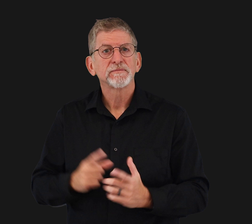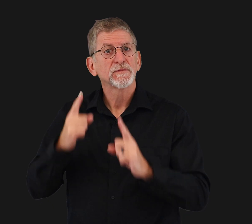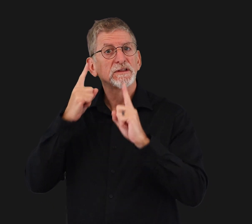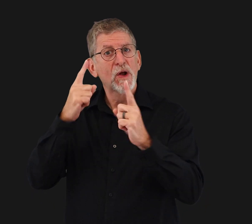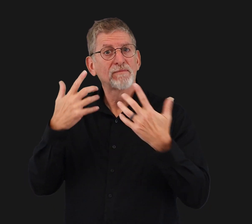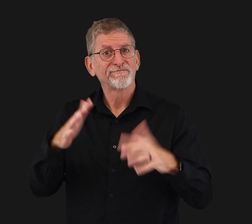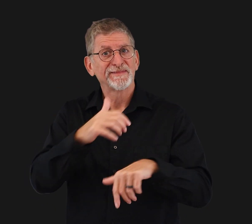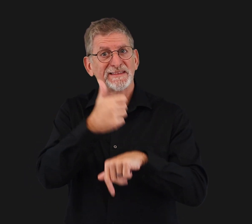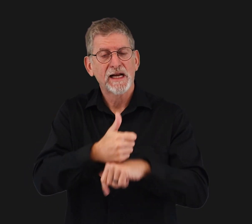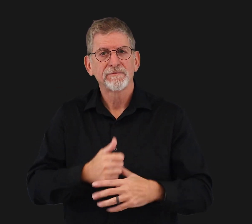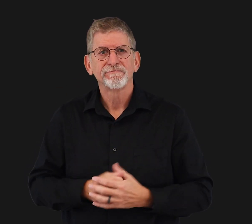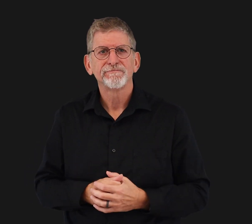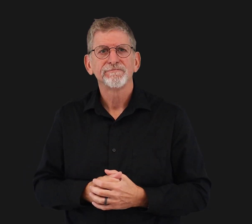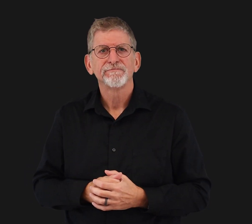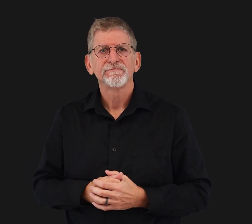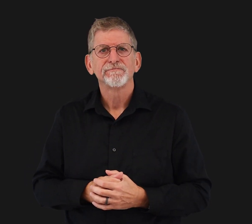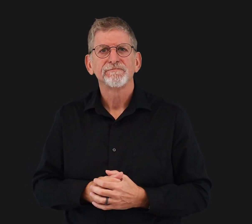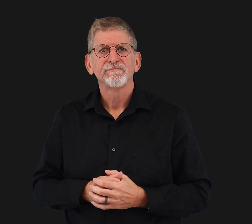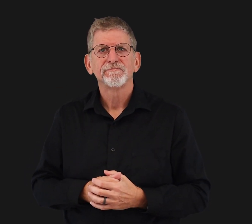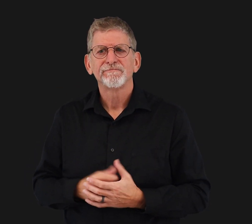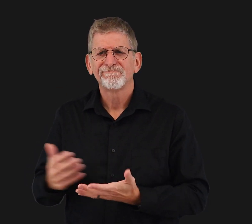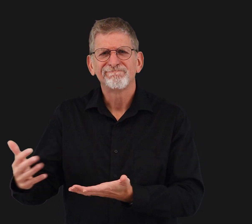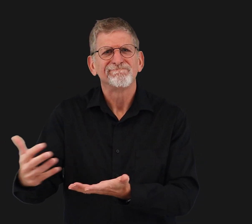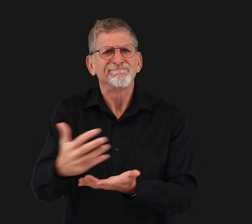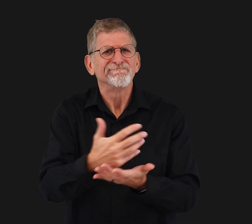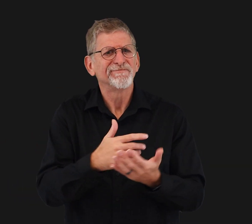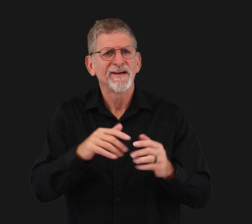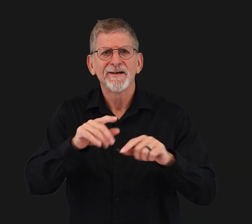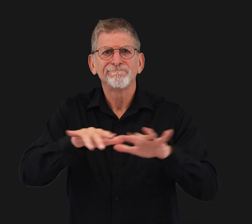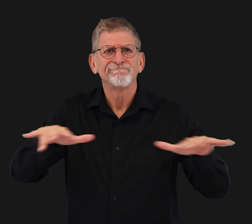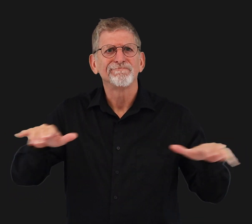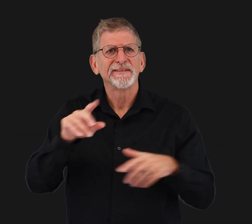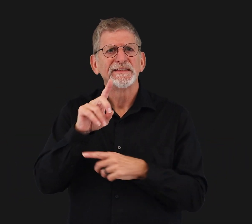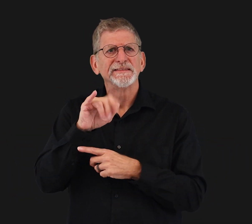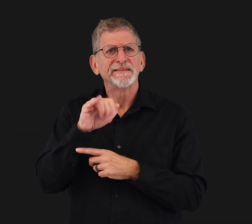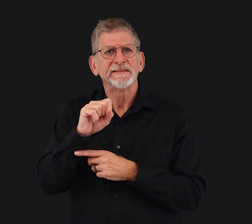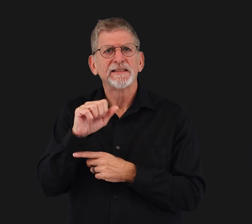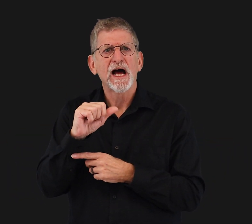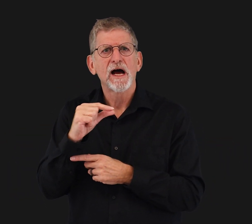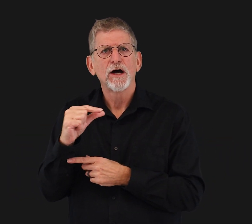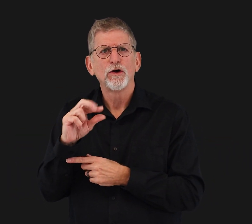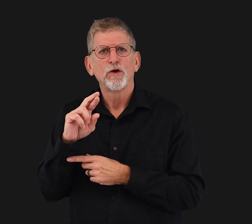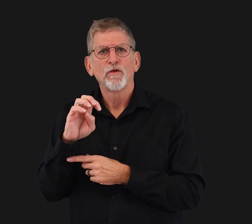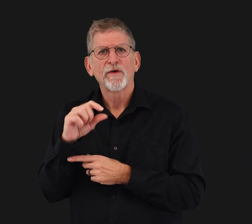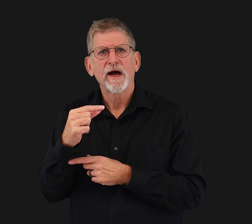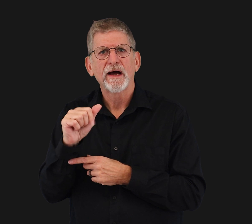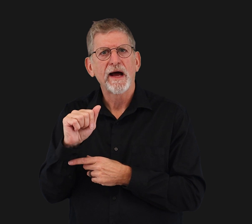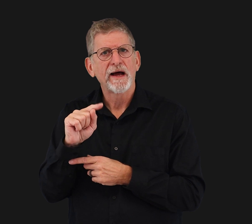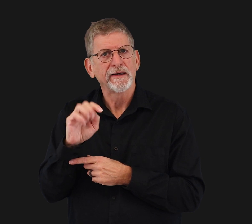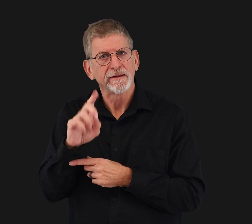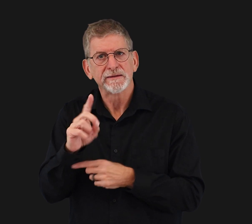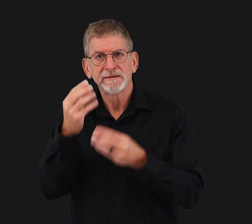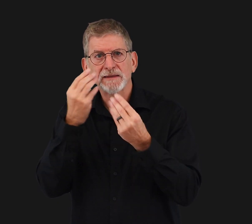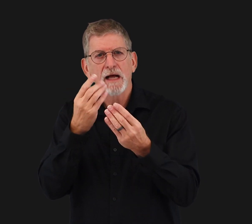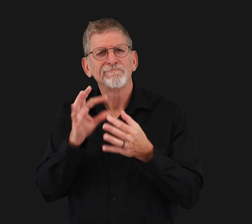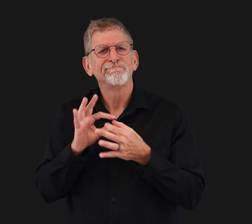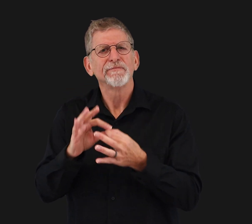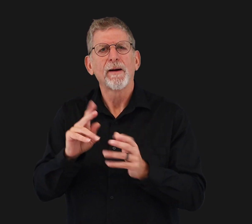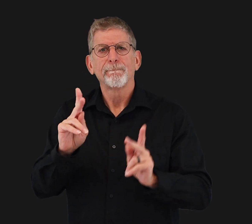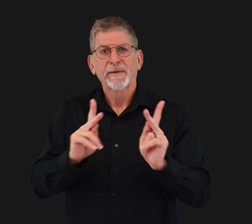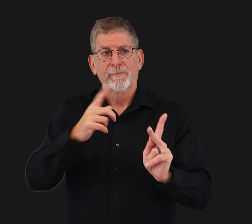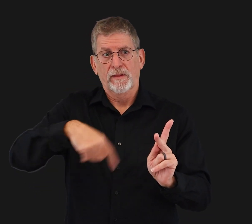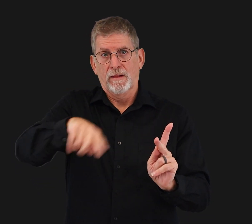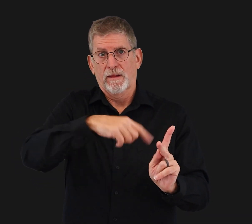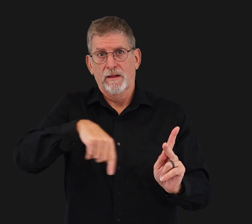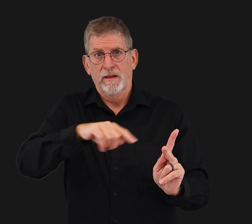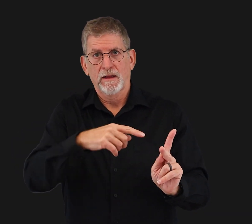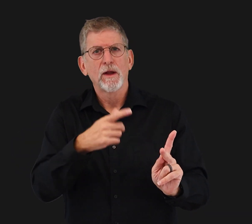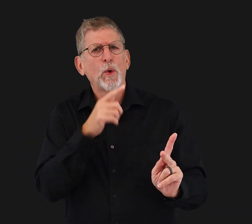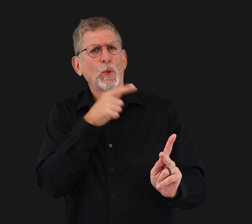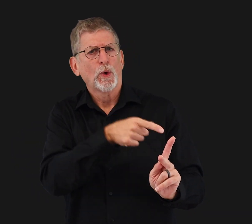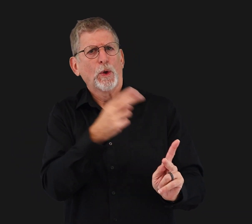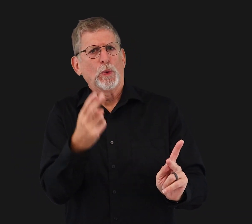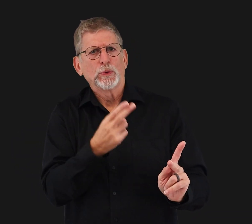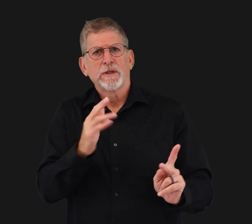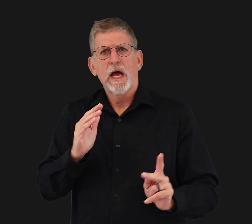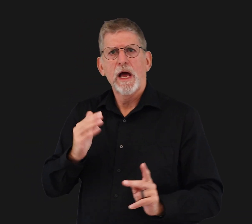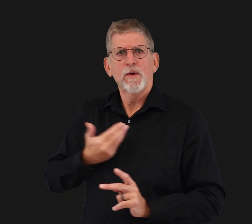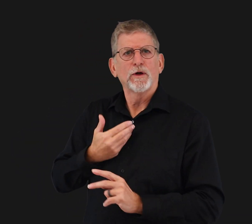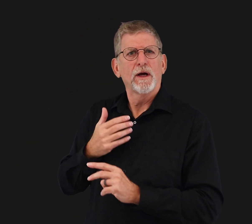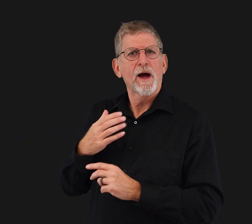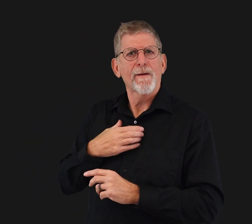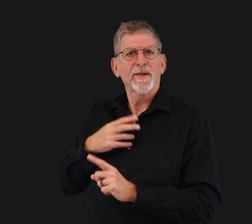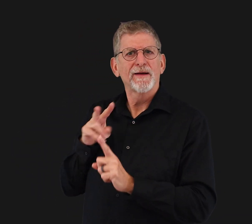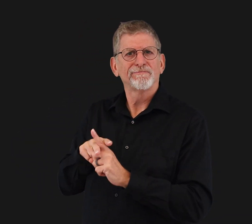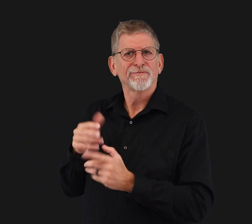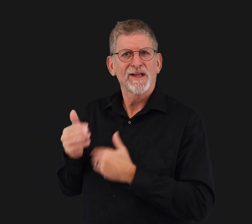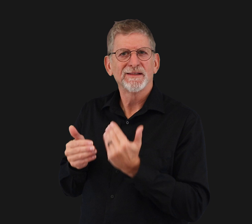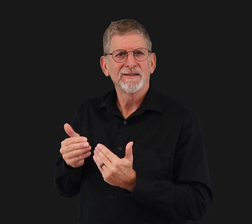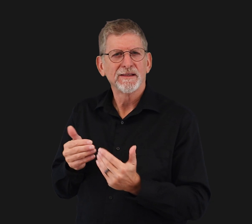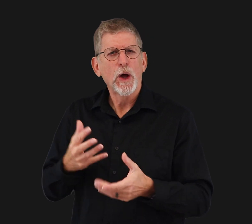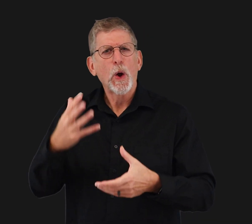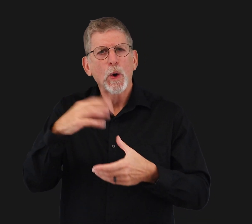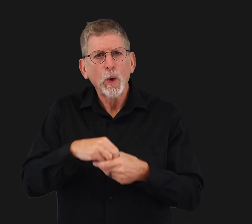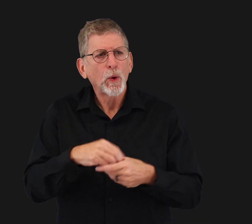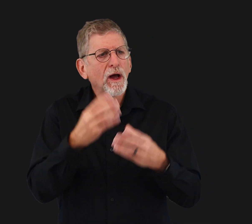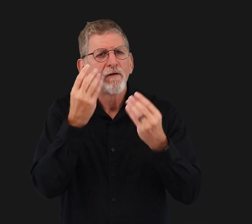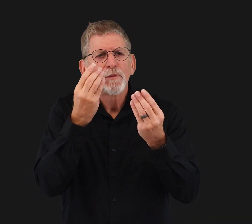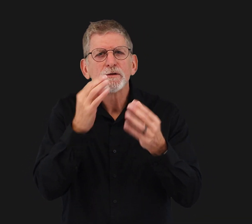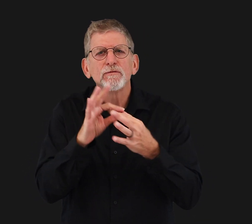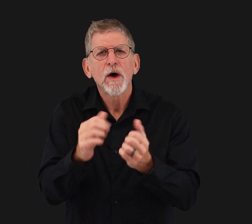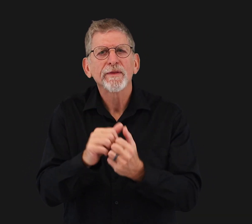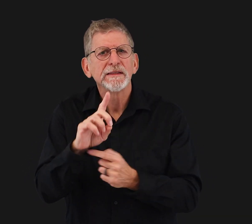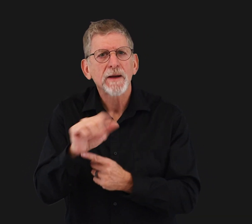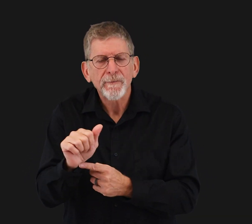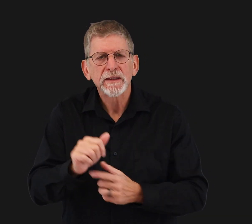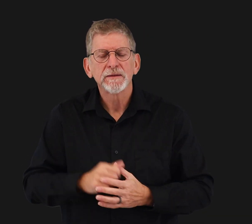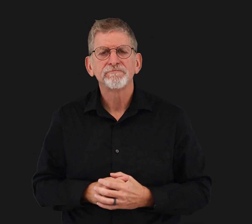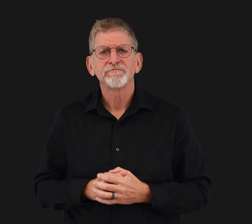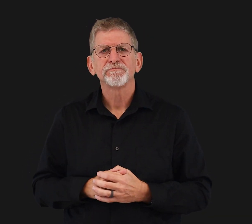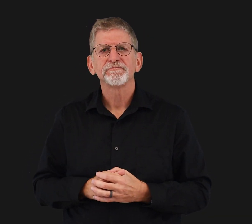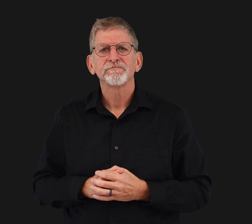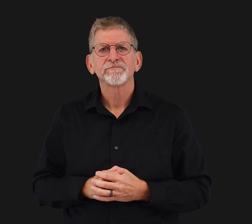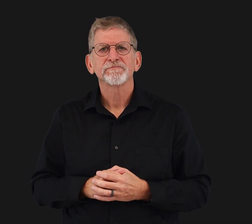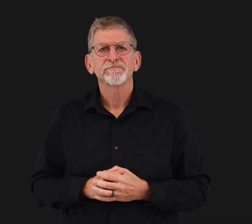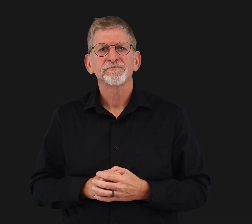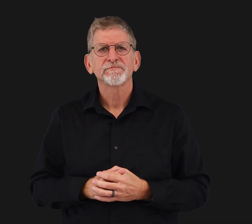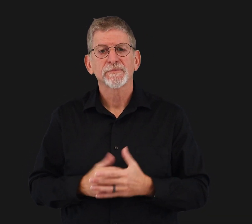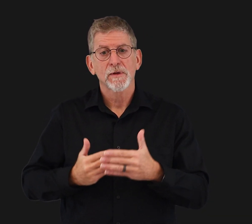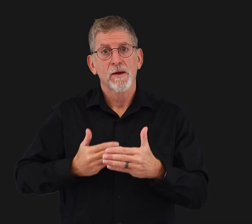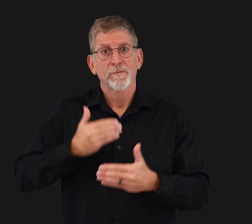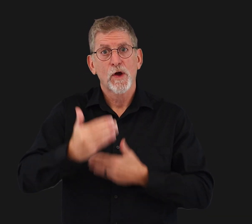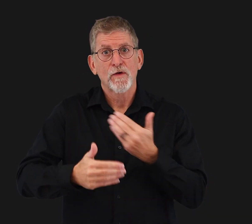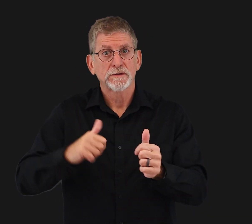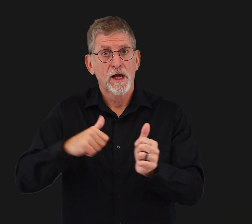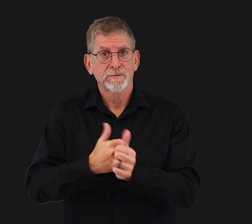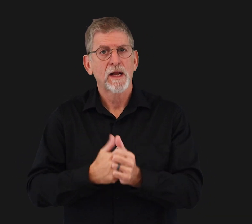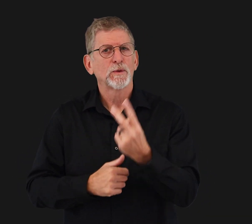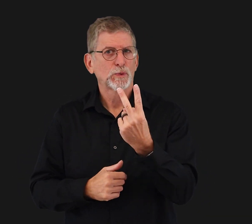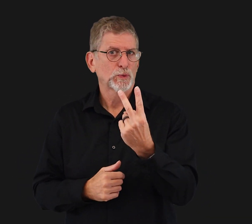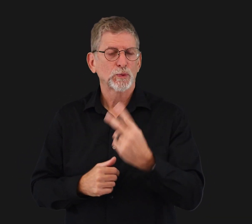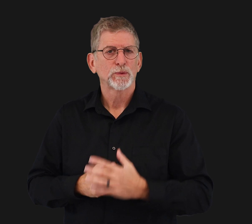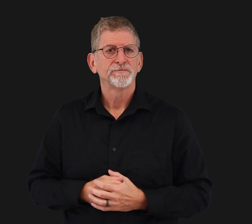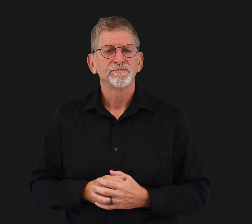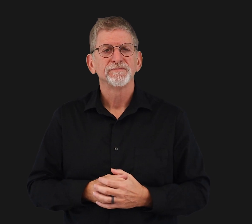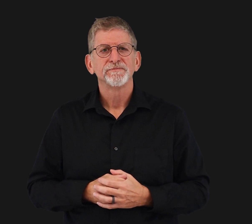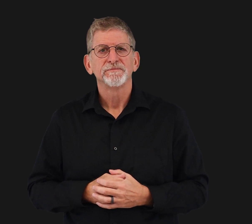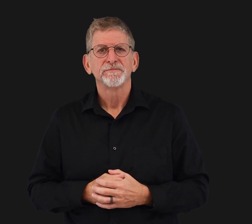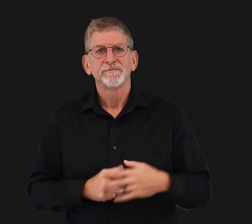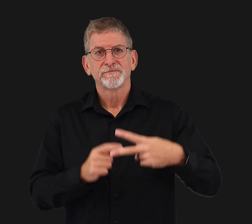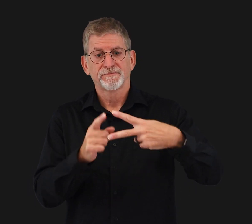Goal we set: Collecting disaggregated data about people who use our complaints process, including information on disability.